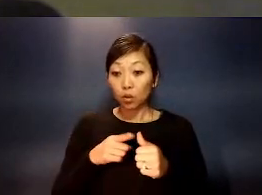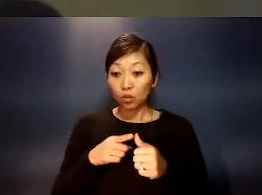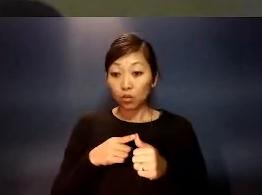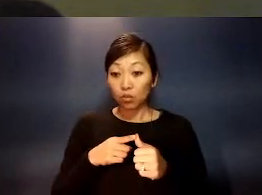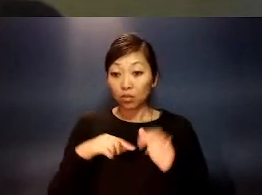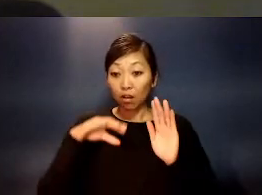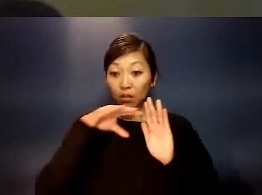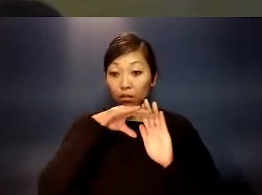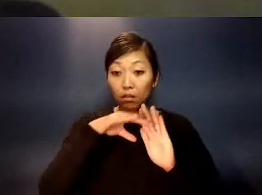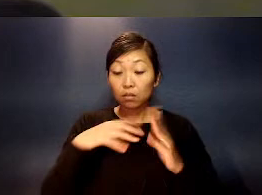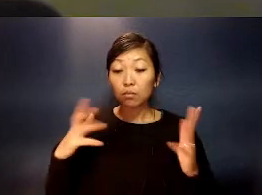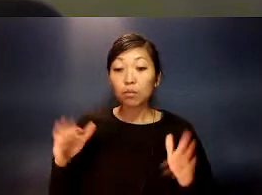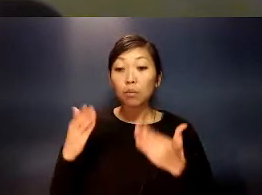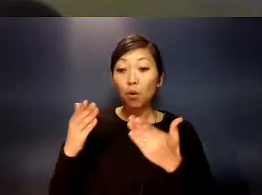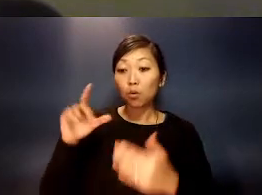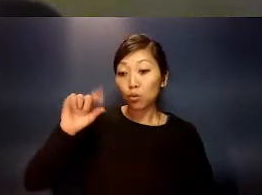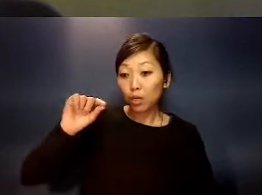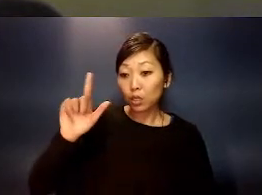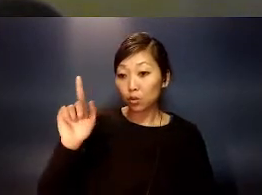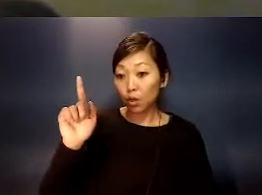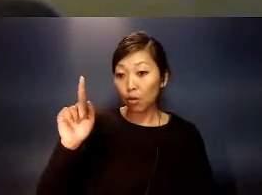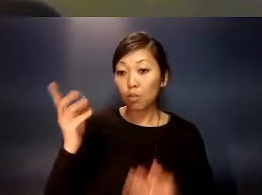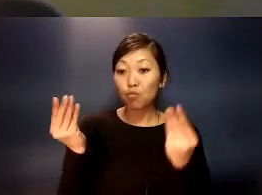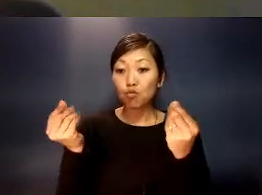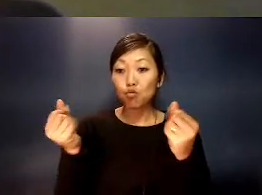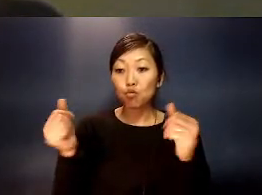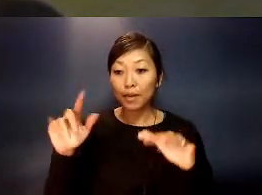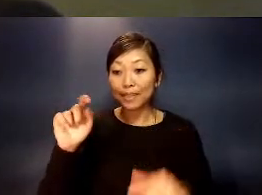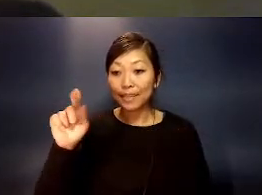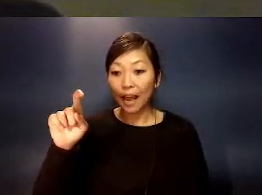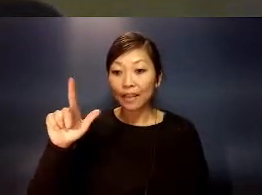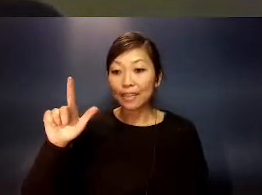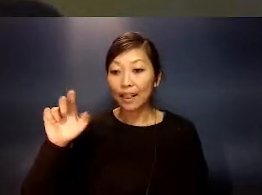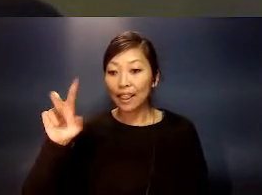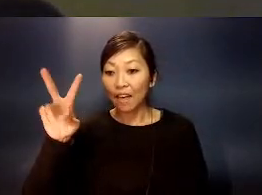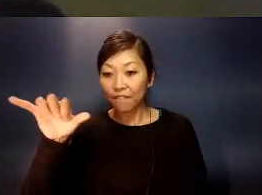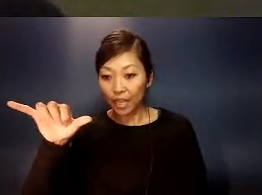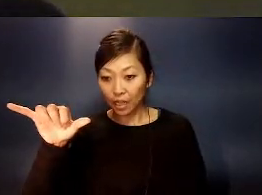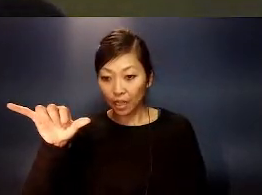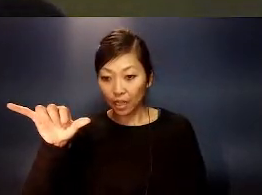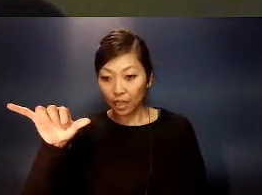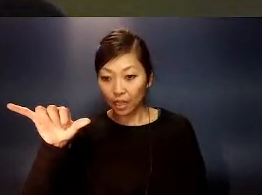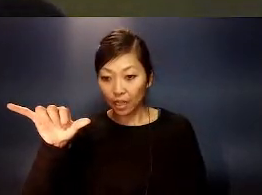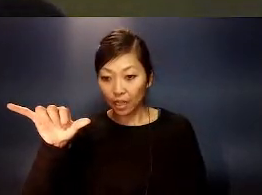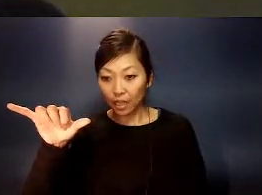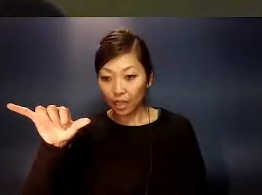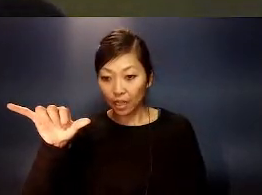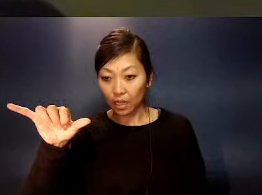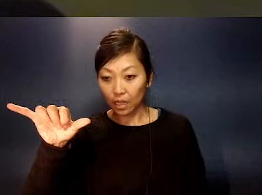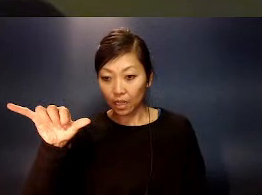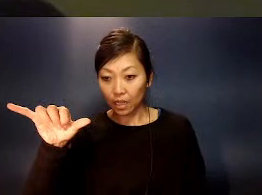≫ COUNCIL MEMBER PALMISANO: MADAM PRESIDENT, ON BEHALF OF OF THE BUDGET COMMITTEE, I MOVE ADOPTION OF A RESOLUTION APPROVING THE 2021 PROPERTY TAX LEVIES TO BE